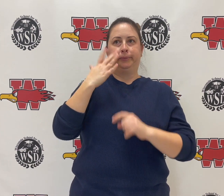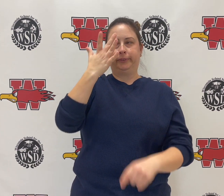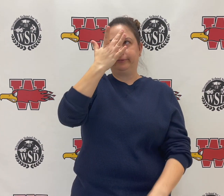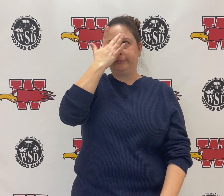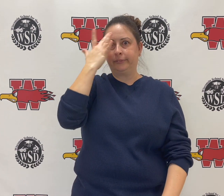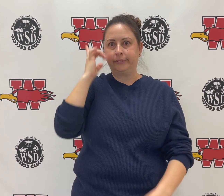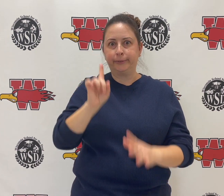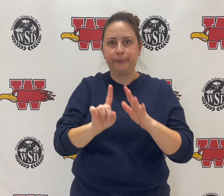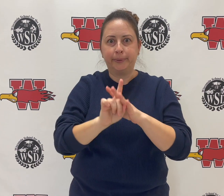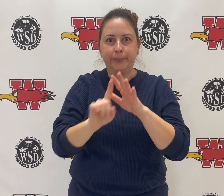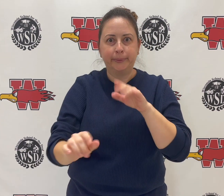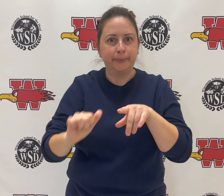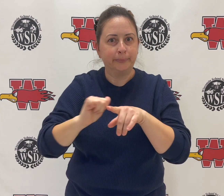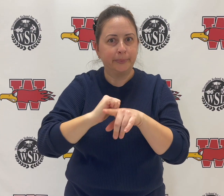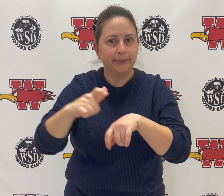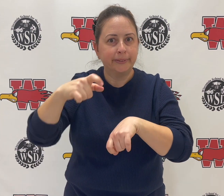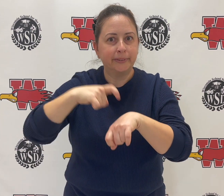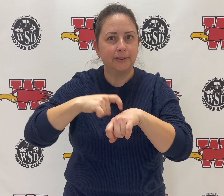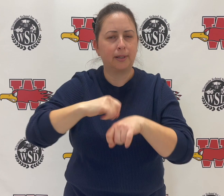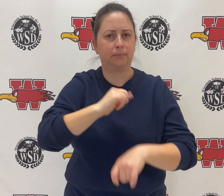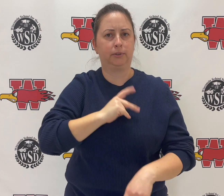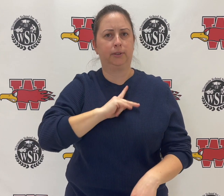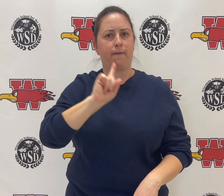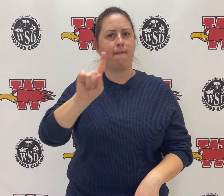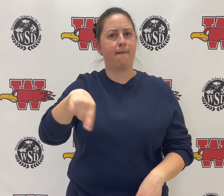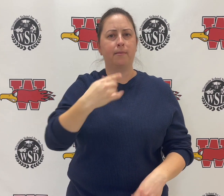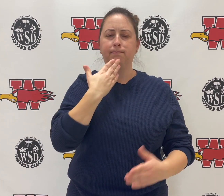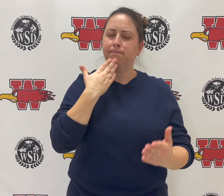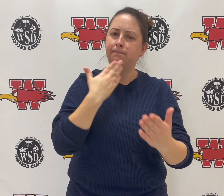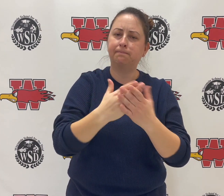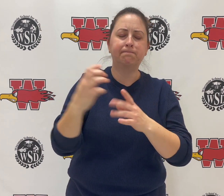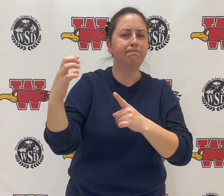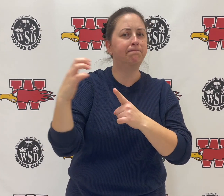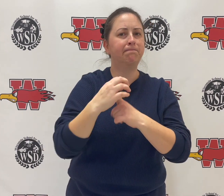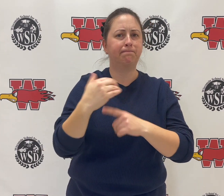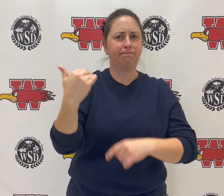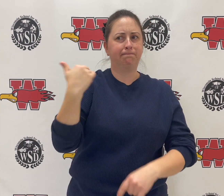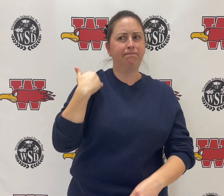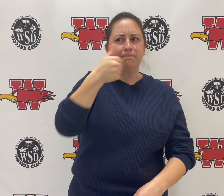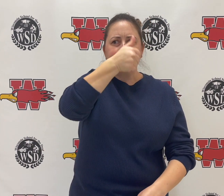coaches when they forget to show up to practice on time. She was always the first one to say "Angela,